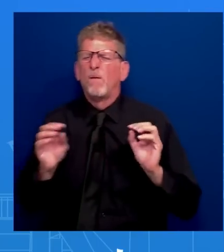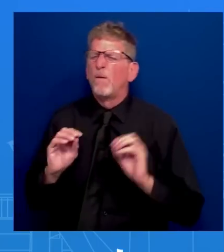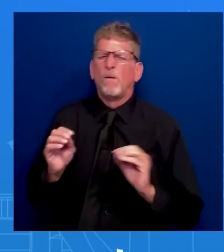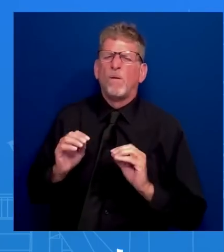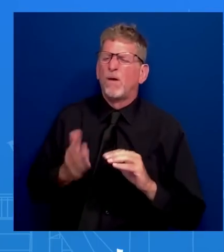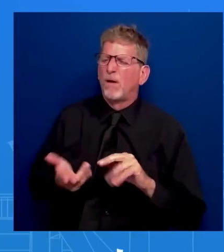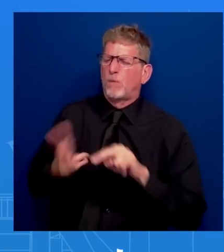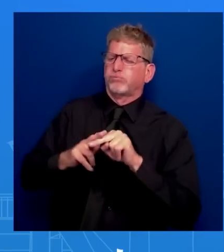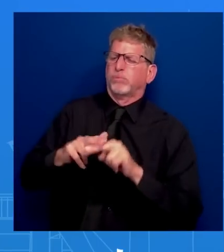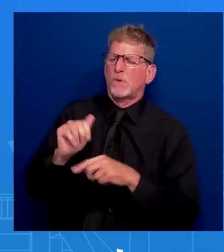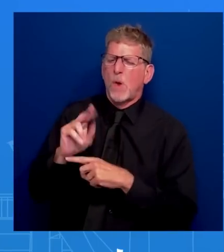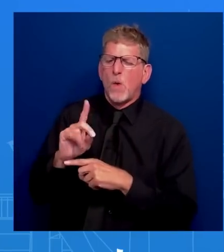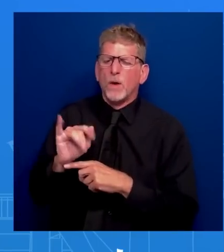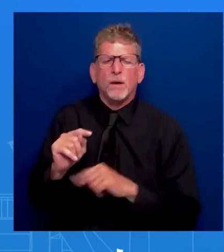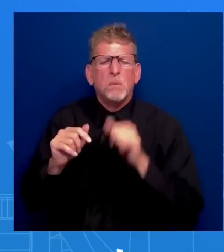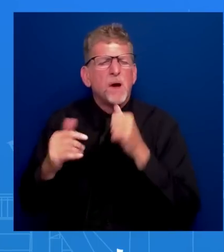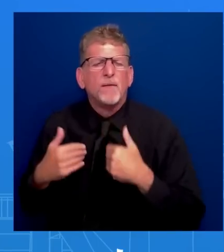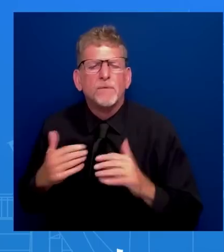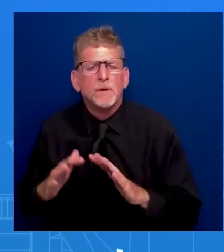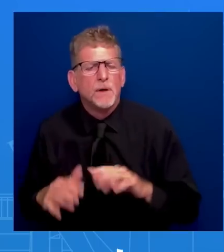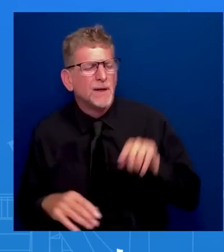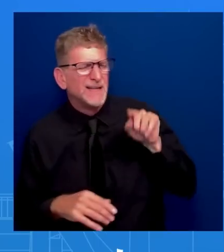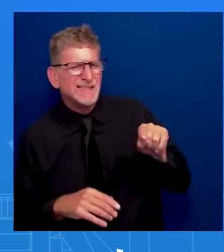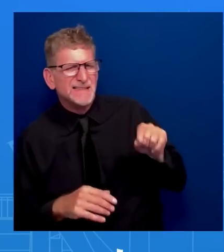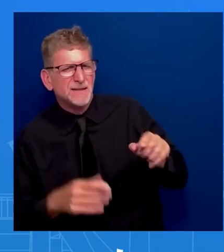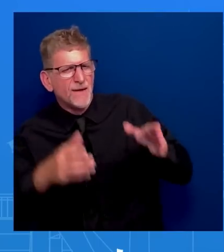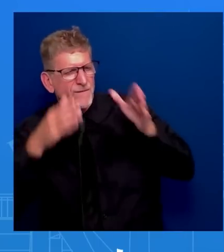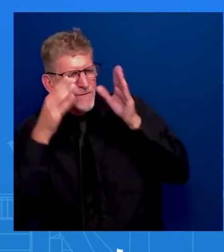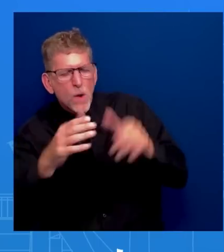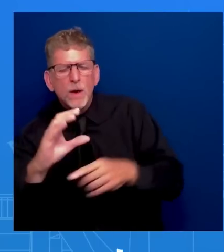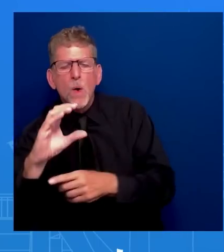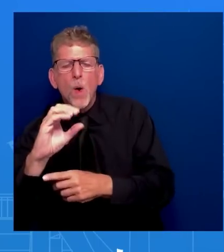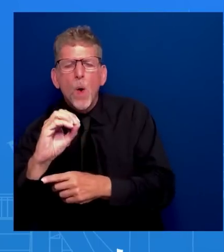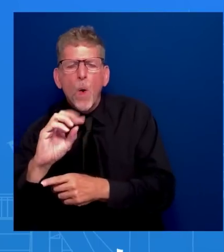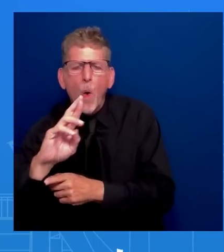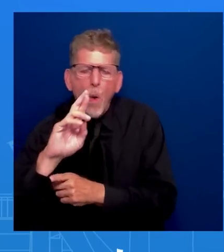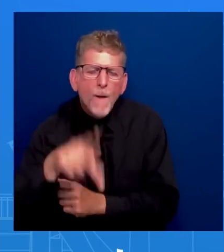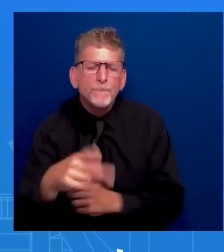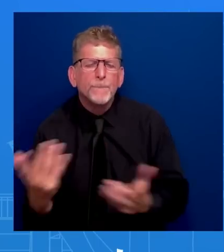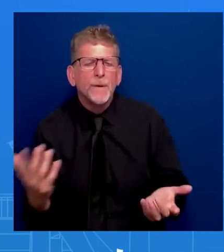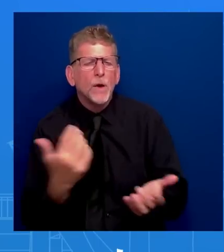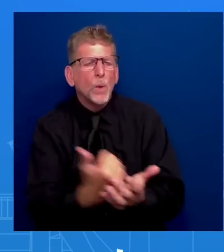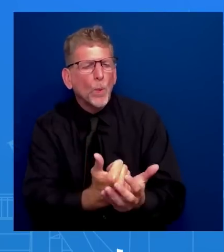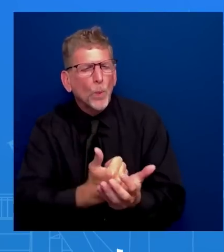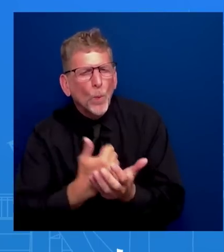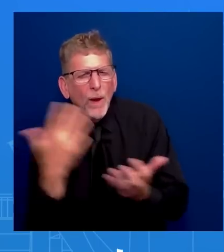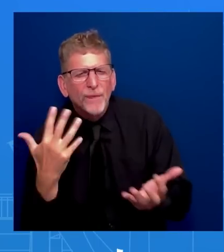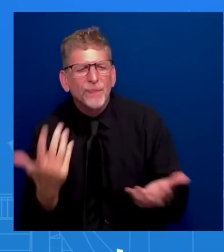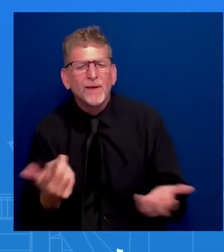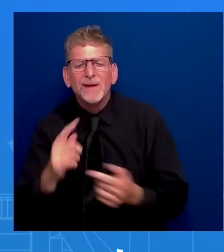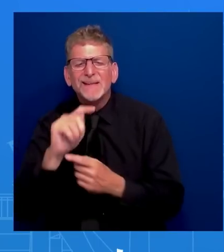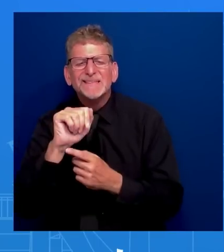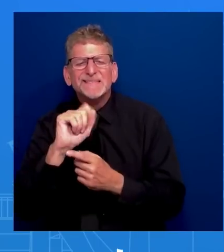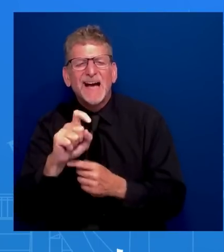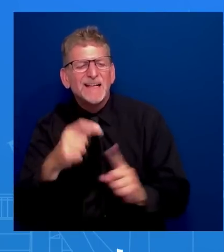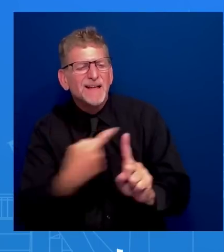wealthy tax cheats that Republicans -- congressional Republicans wanted to defend. That's who they wanted to defend.